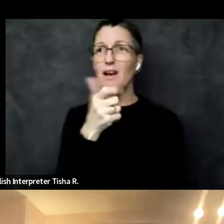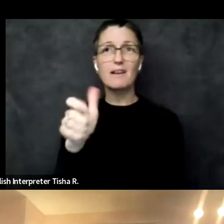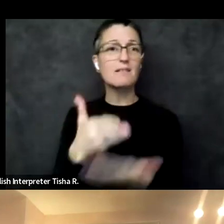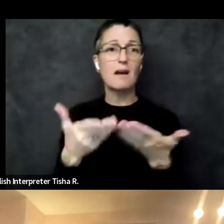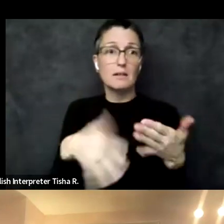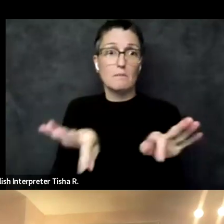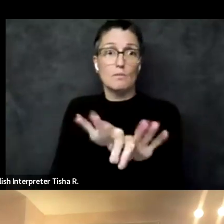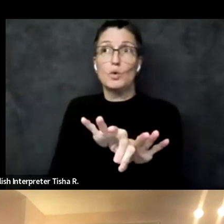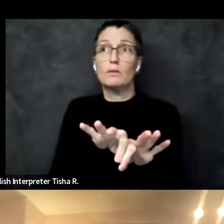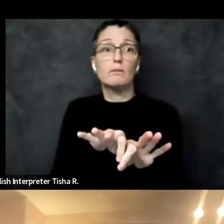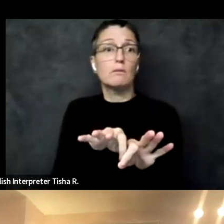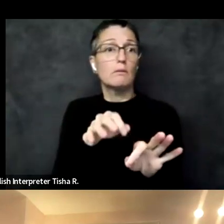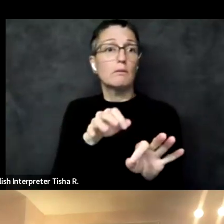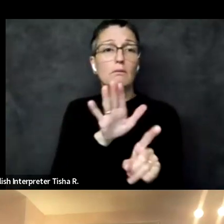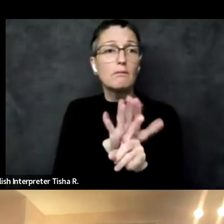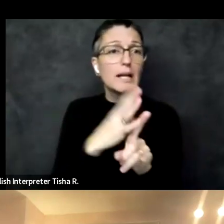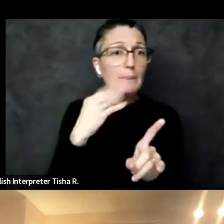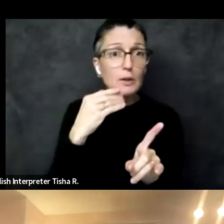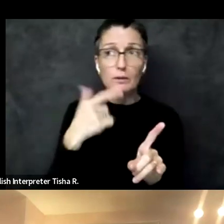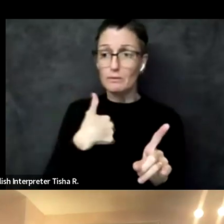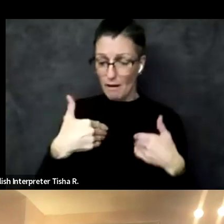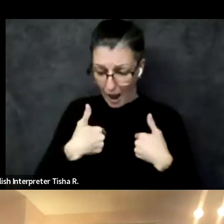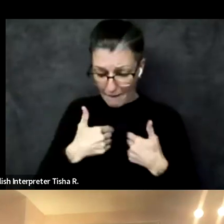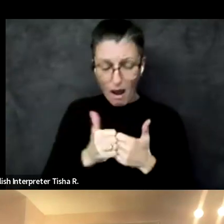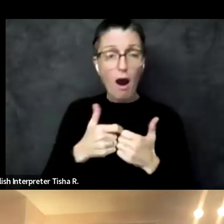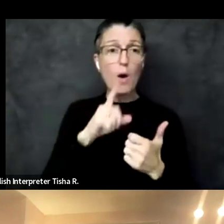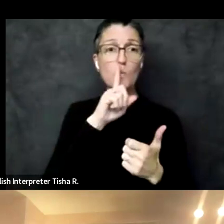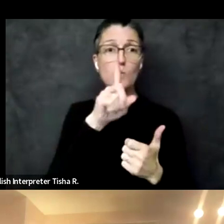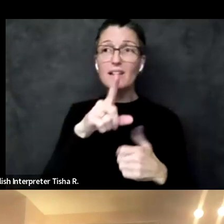of having endometriosis, how it affects your dreams, your relationships,